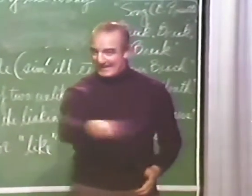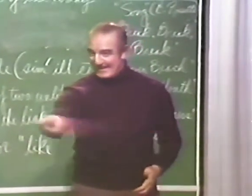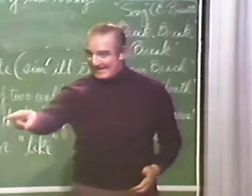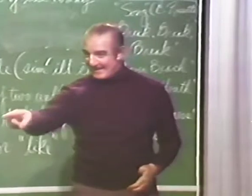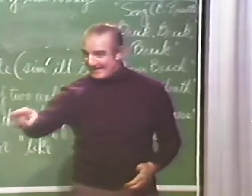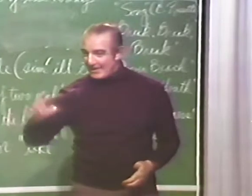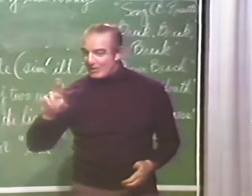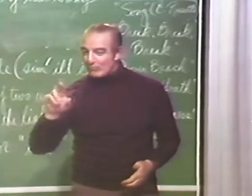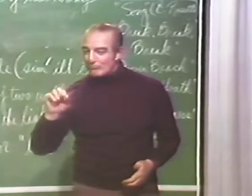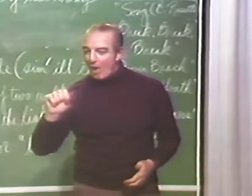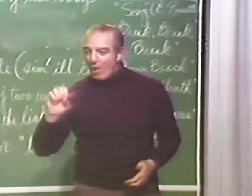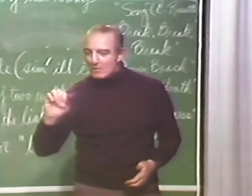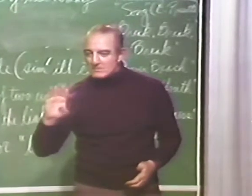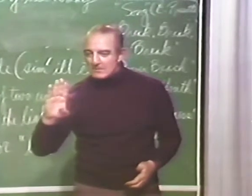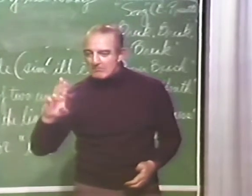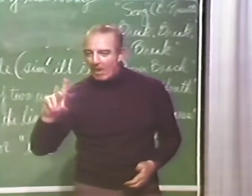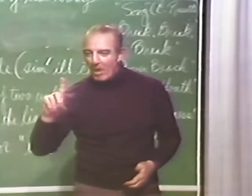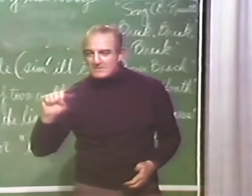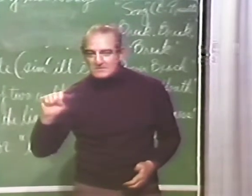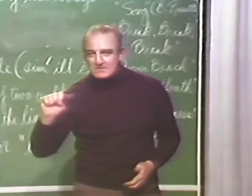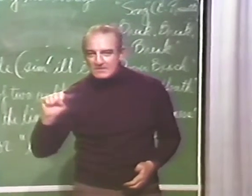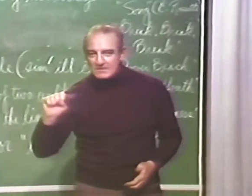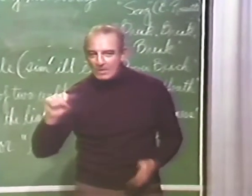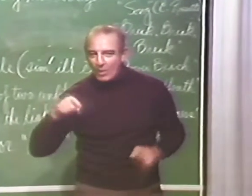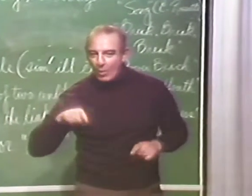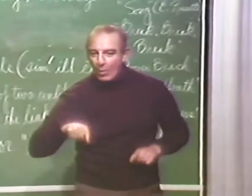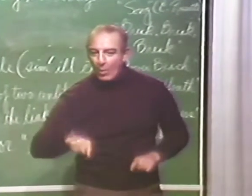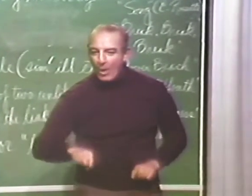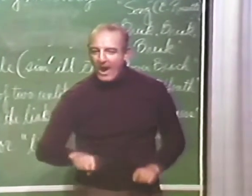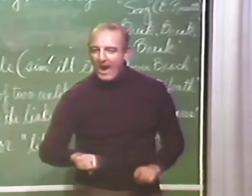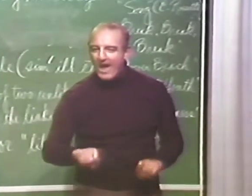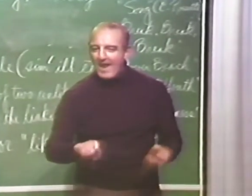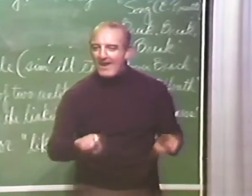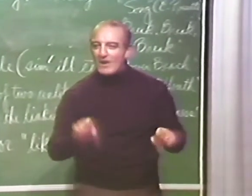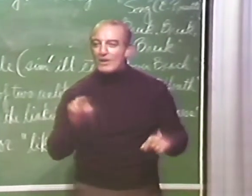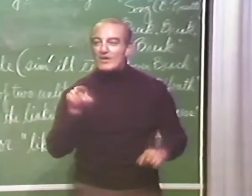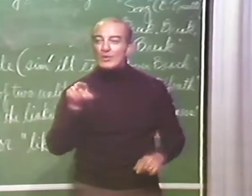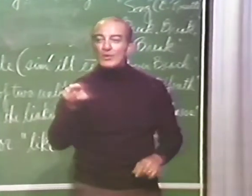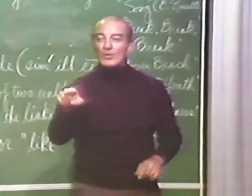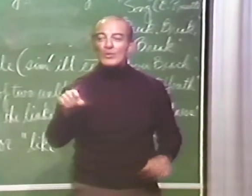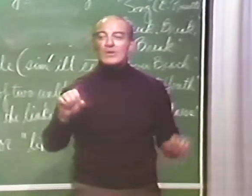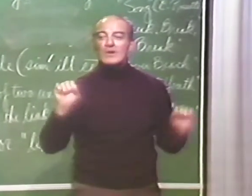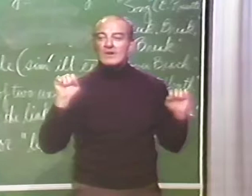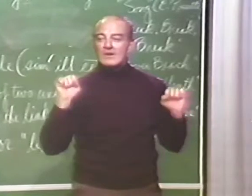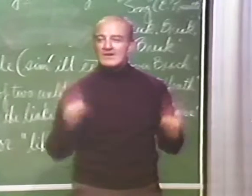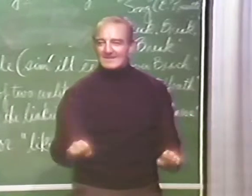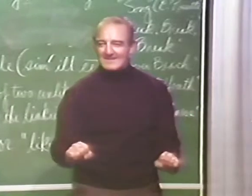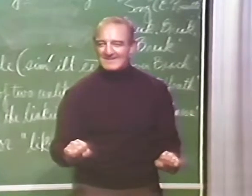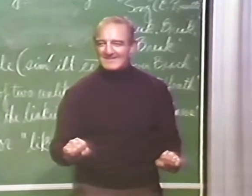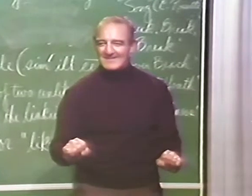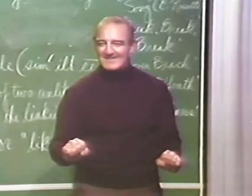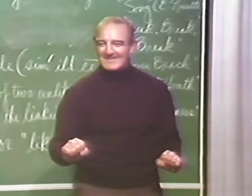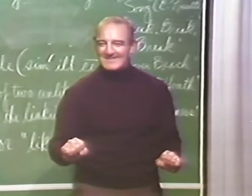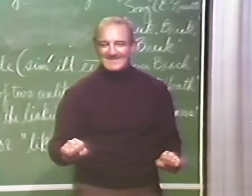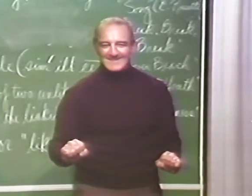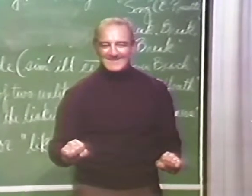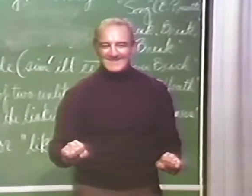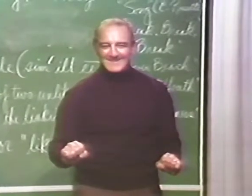"GATHER YE ROSEBUDS WHILE YOU...